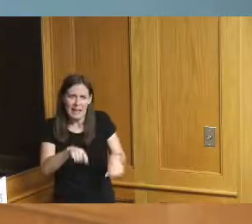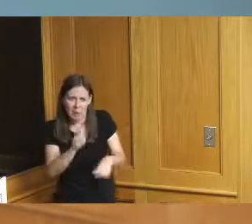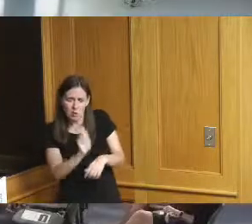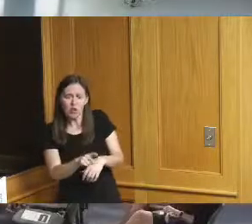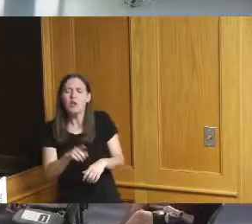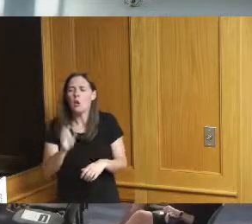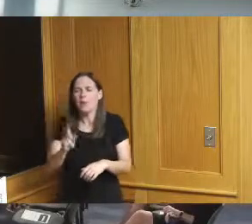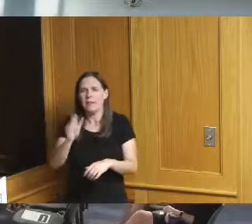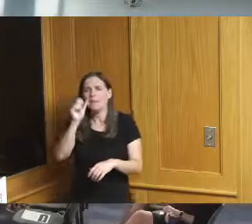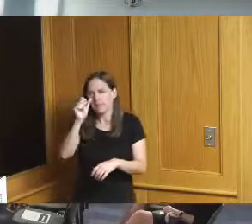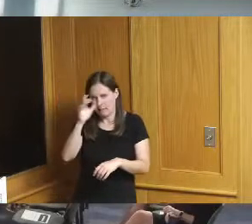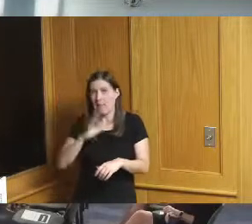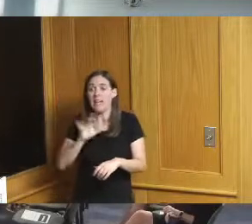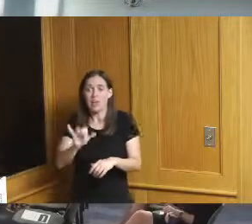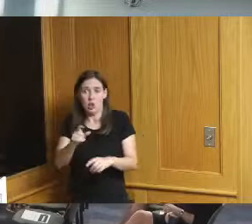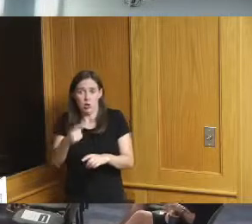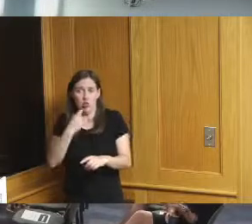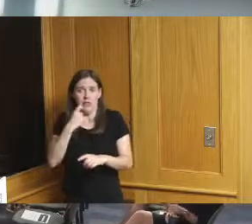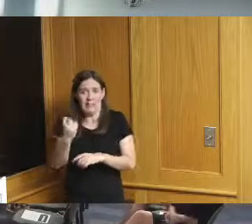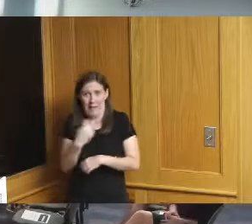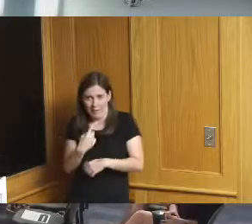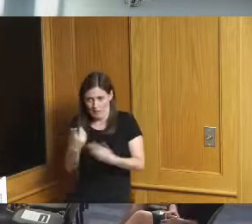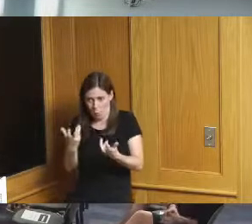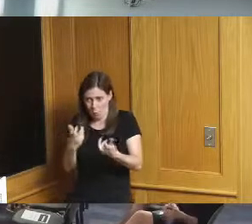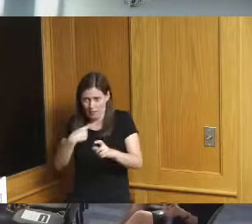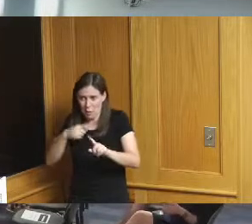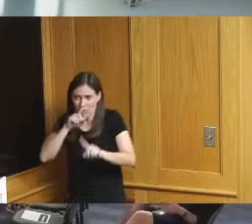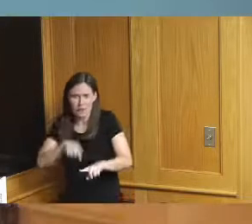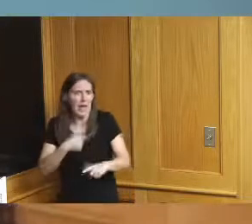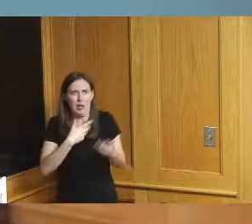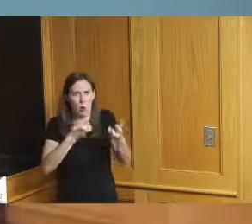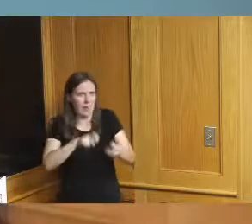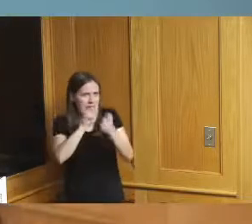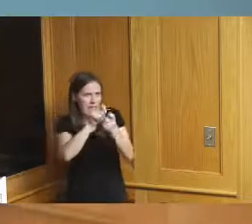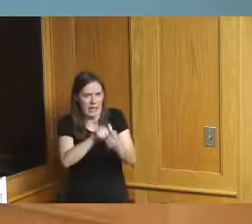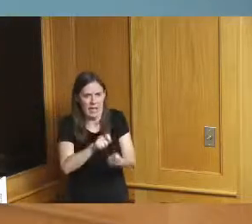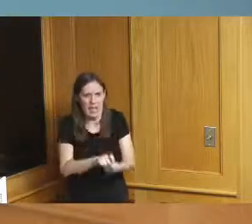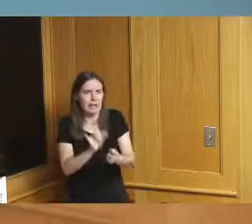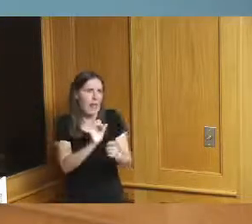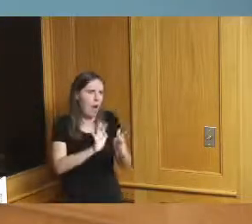asked yeah because i don't want to i don't want to get into the details or go online and go to this